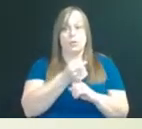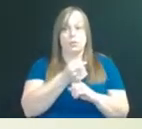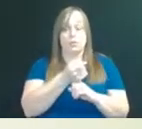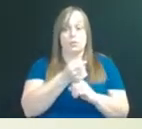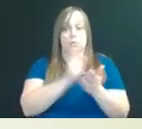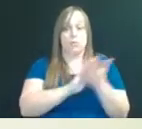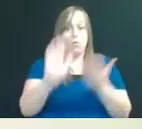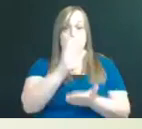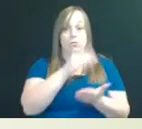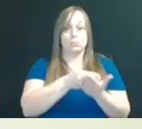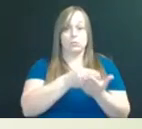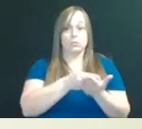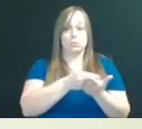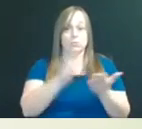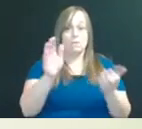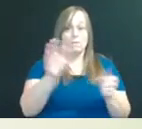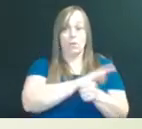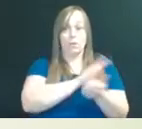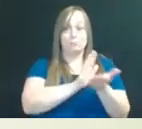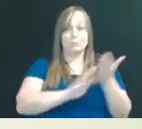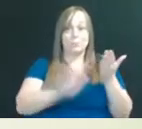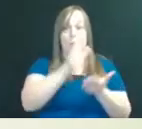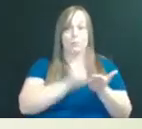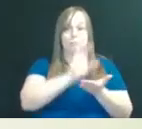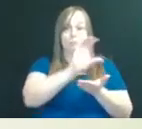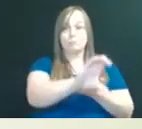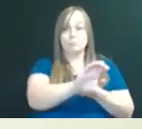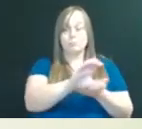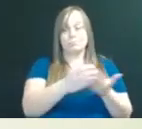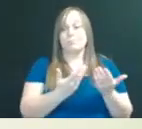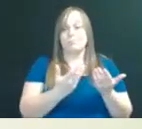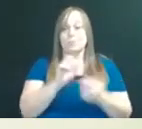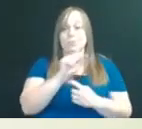it could be paying for the entire college tuition at the SUNY or CUNY rates.